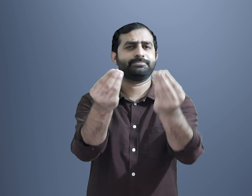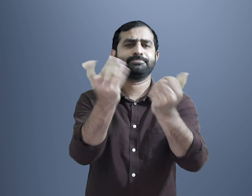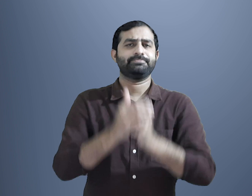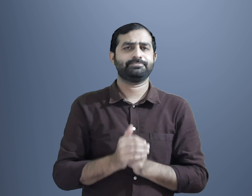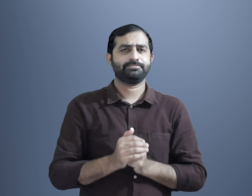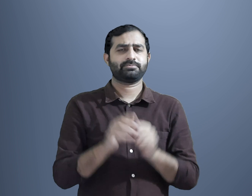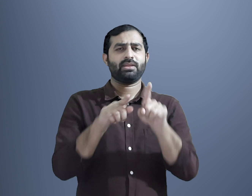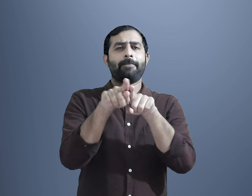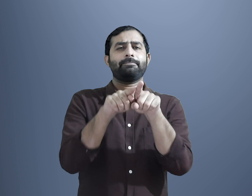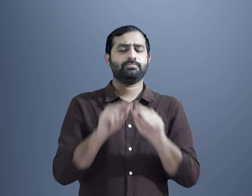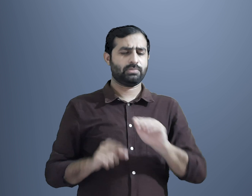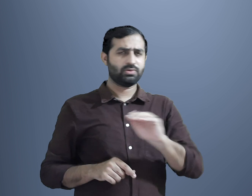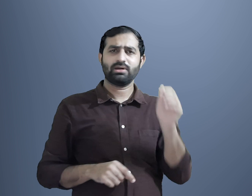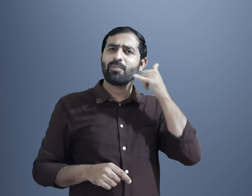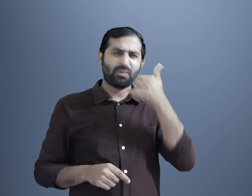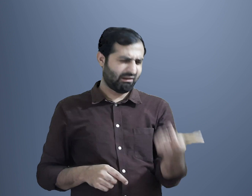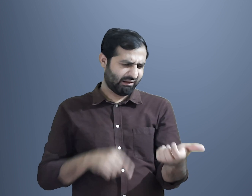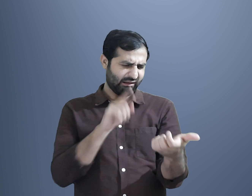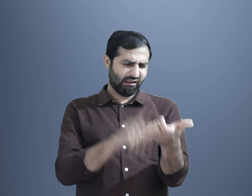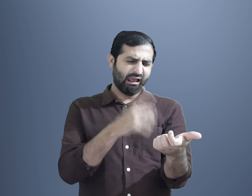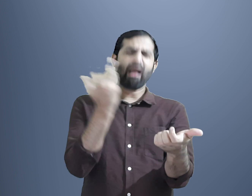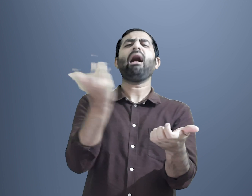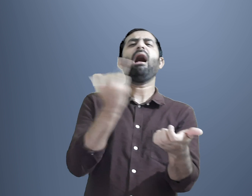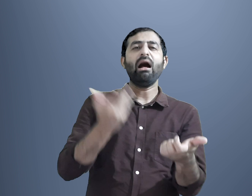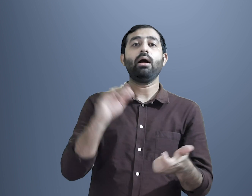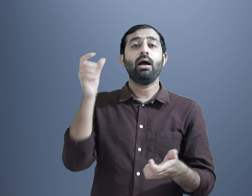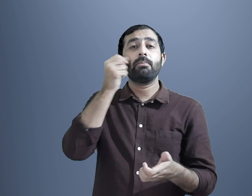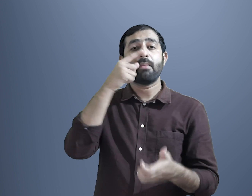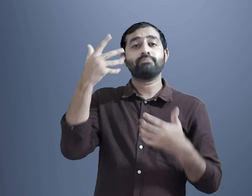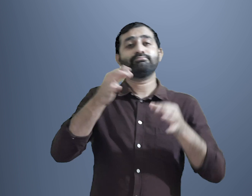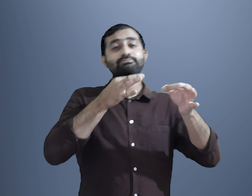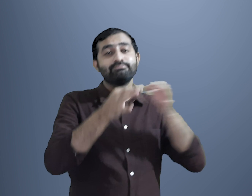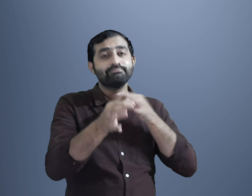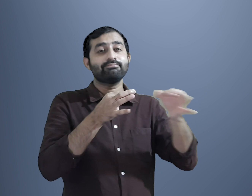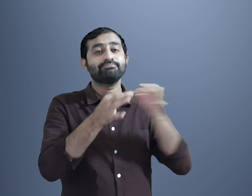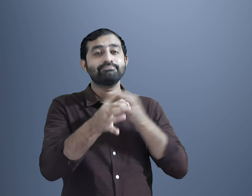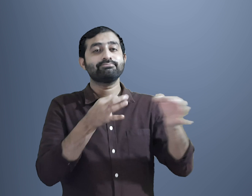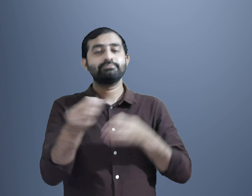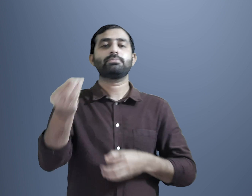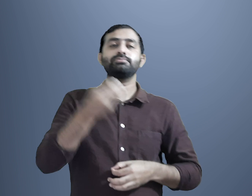For example: What is that? Why is this?